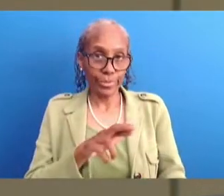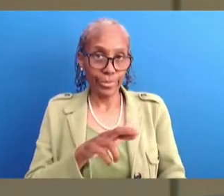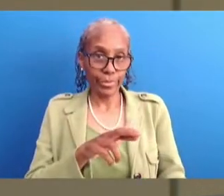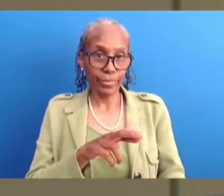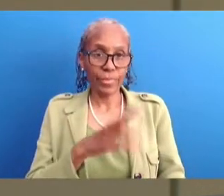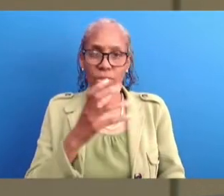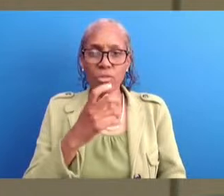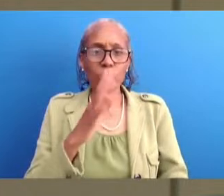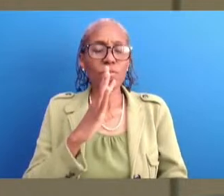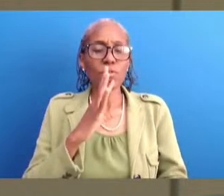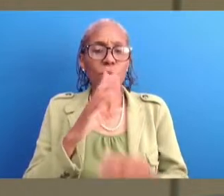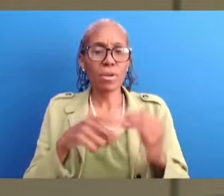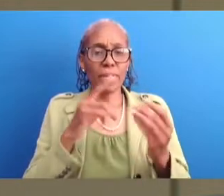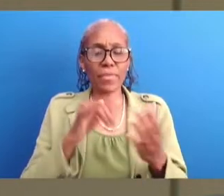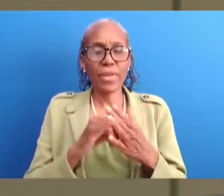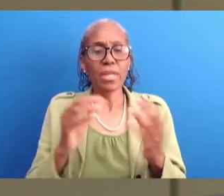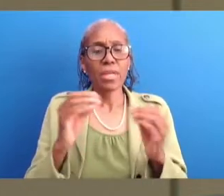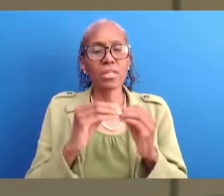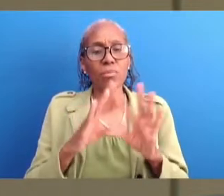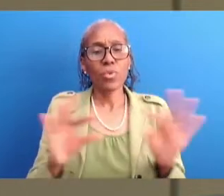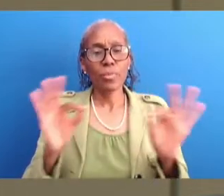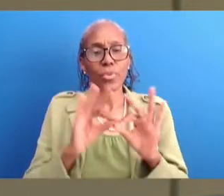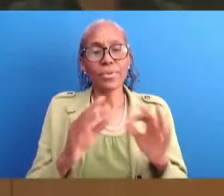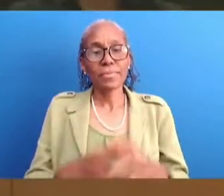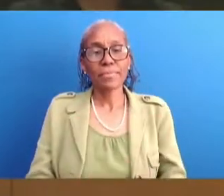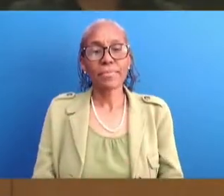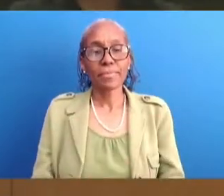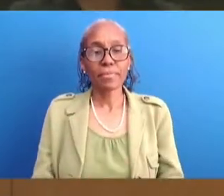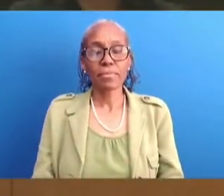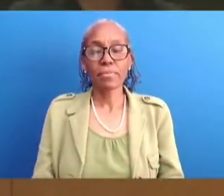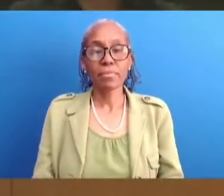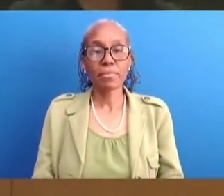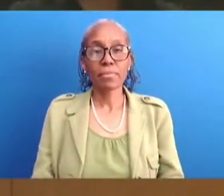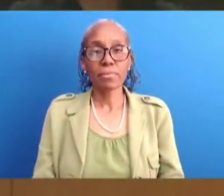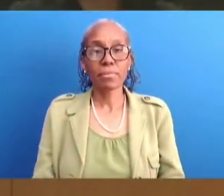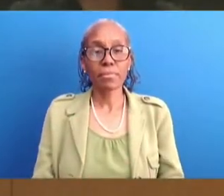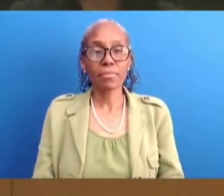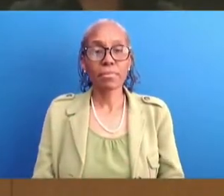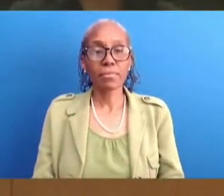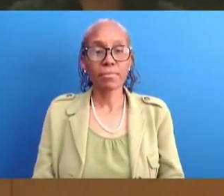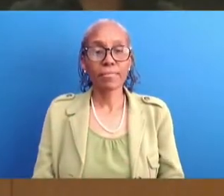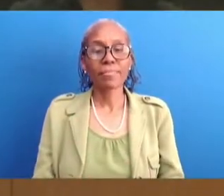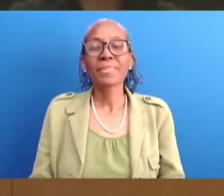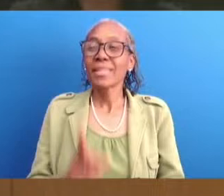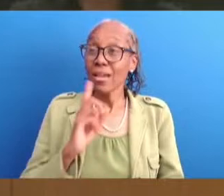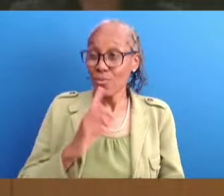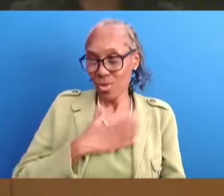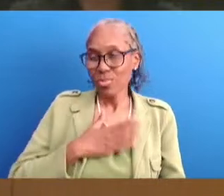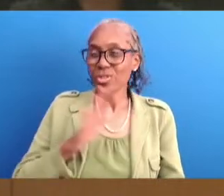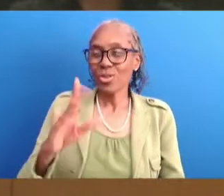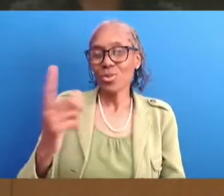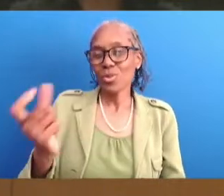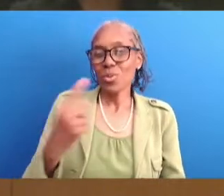AND THAT THAT IS PART OF YOUR RELIGION. WOULD YOU LIKE TO SPEAK TO THAT?